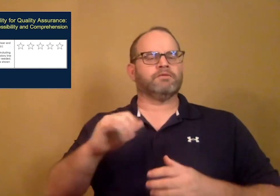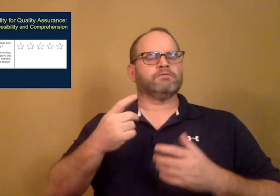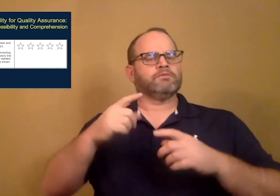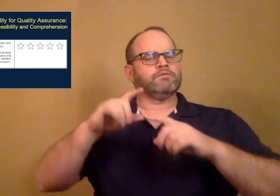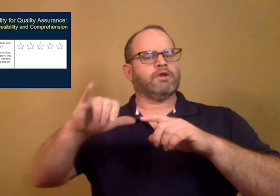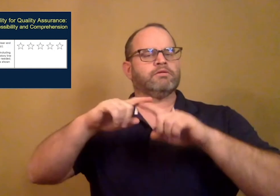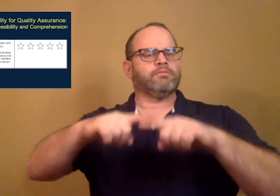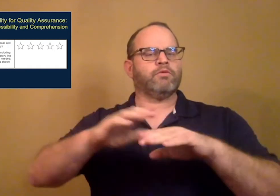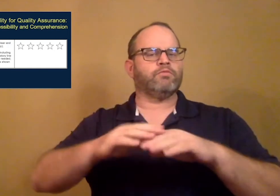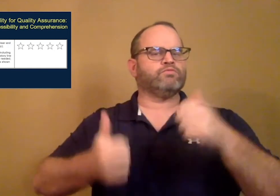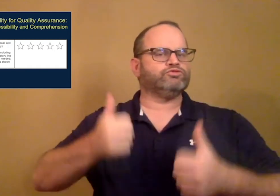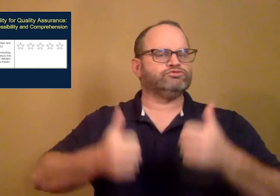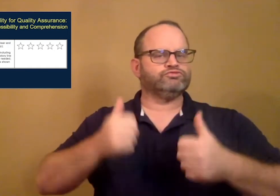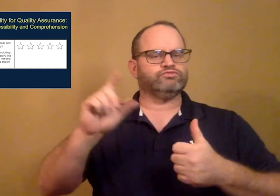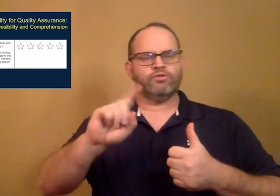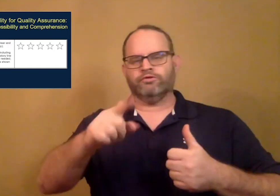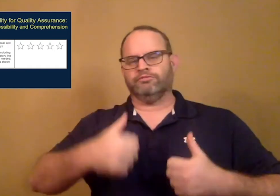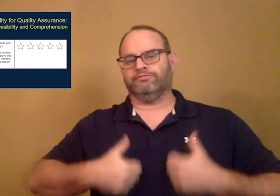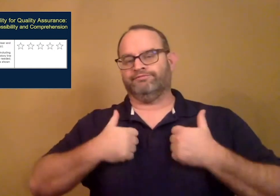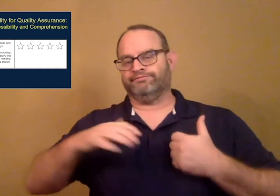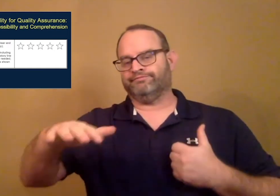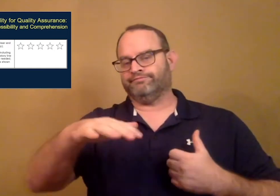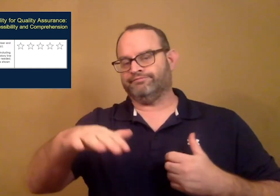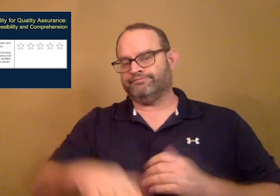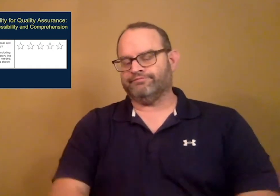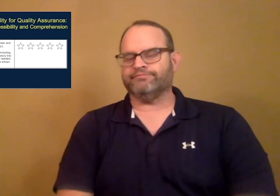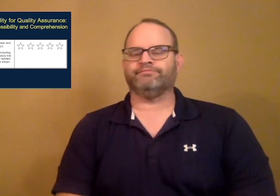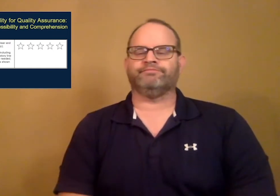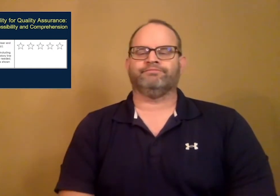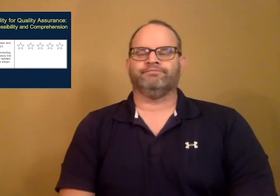It depends on your sign language as not all sign languages use fingerspelling. If not, you do not need to evaluate it for clarity.